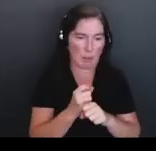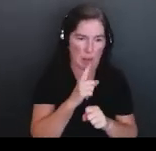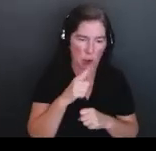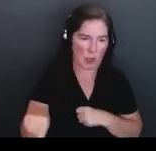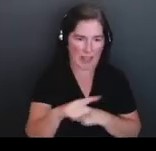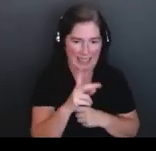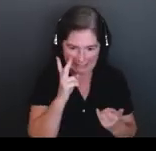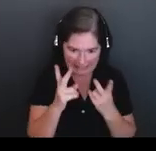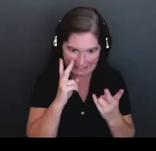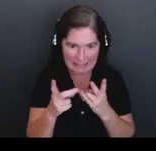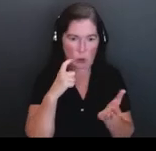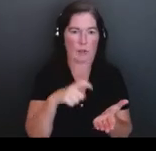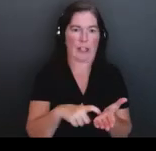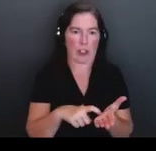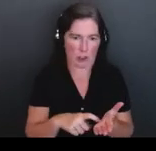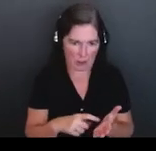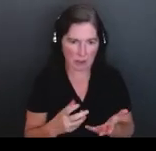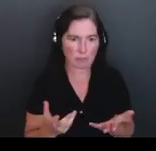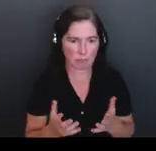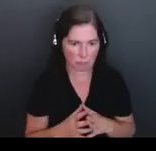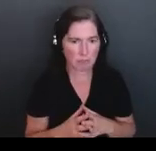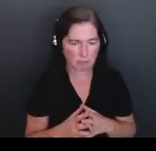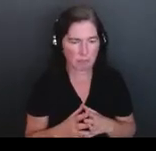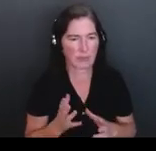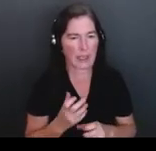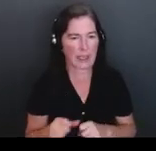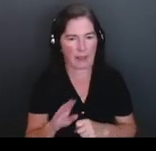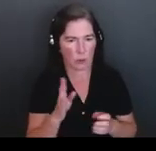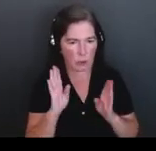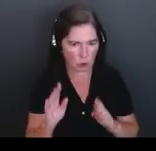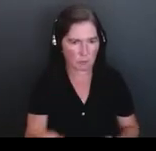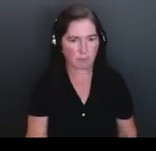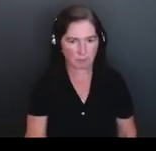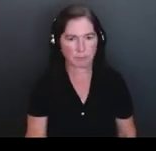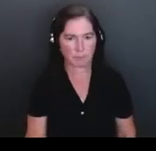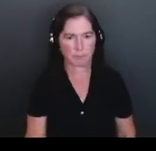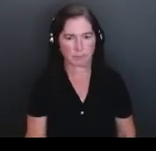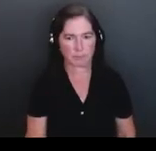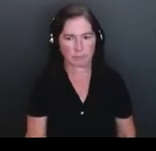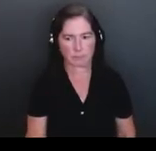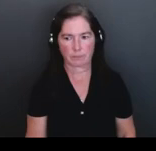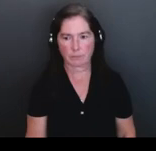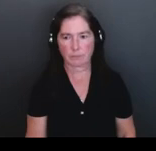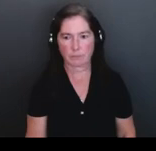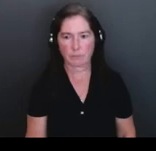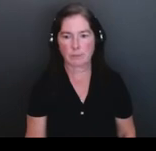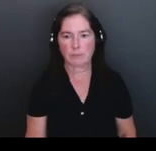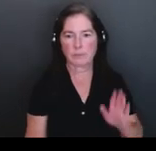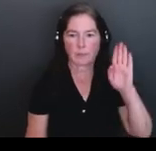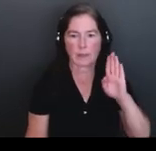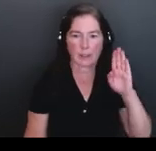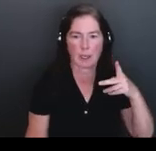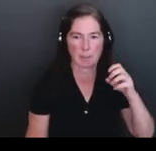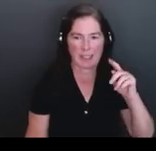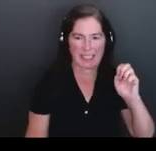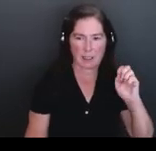When you're communicating with students, if you want them to have the banner up so that it notifies them if they're on, you just want to have that conversation with students if you know how you